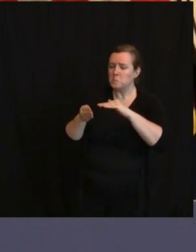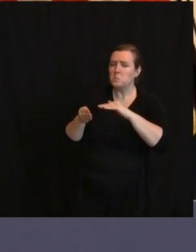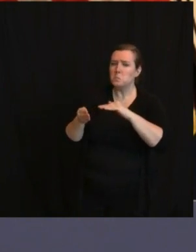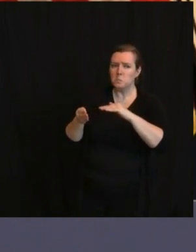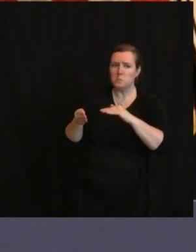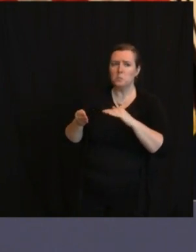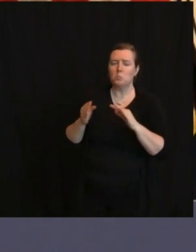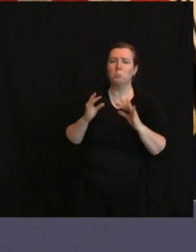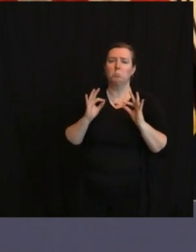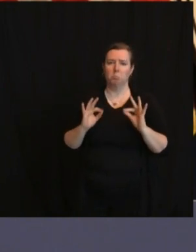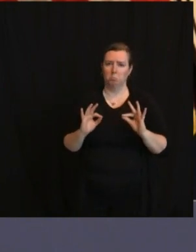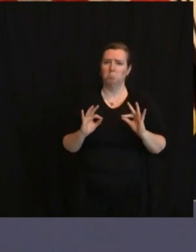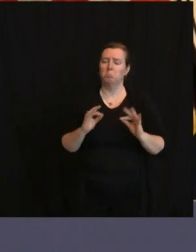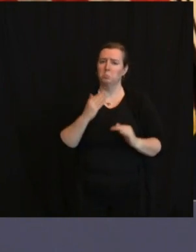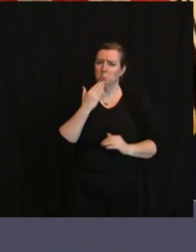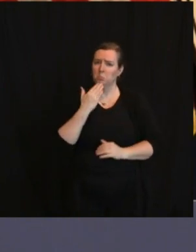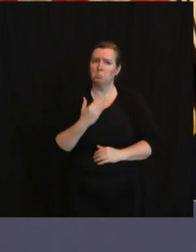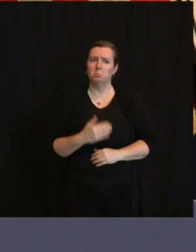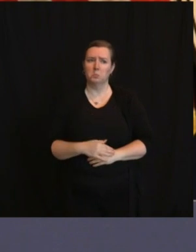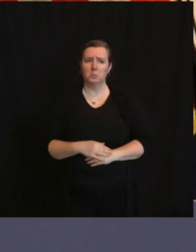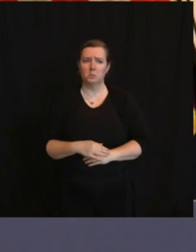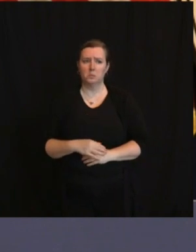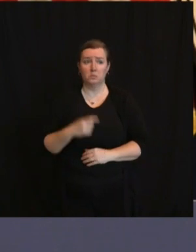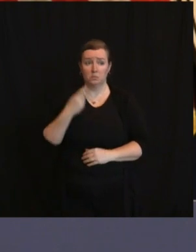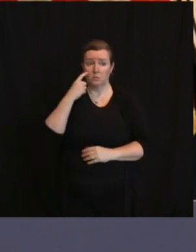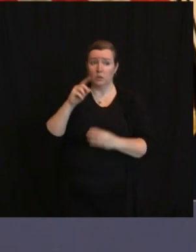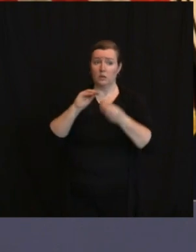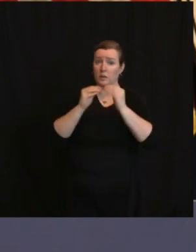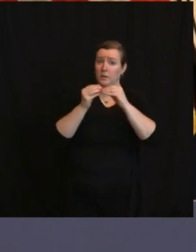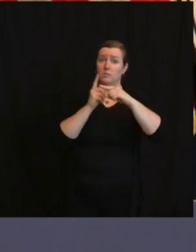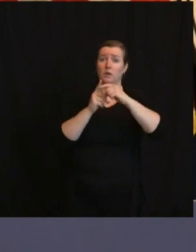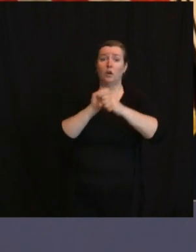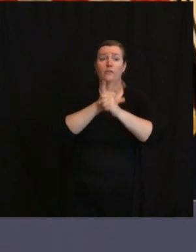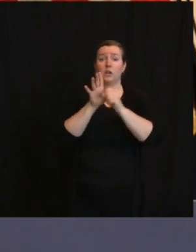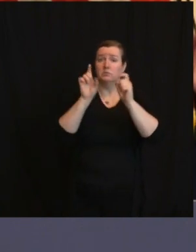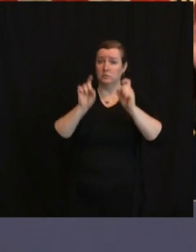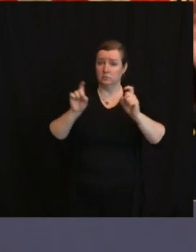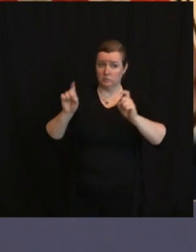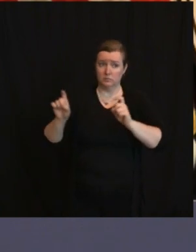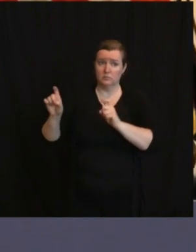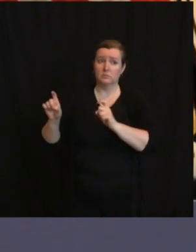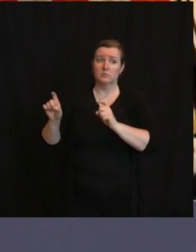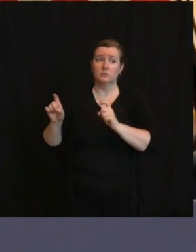YOU ALL LOOK AT? THE FACT THAT IT'S A WEEK BEGUN TO DRIFT DOWN, RIGHT?